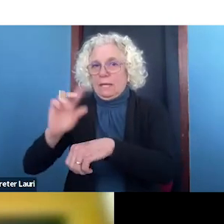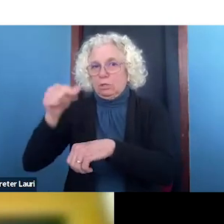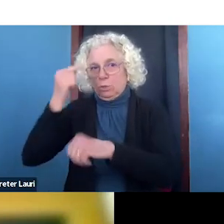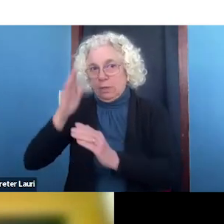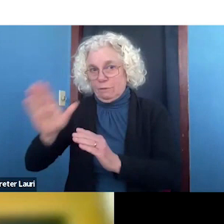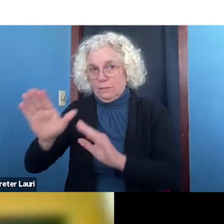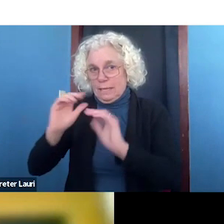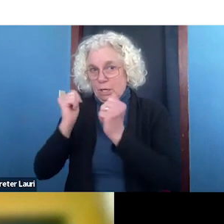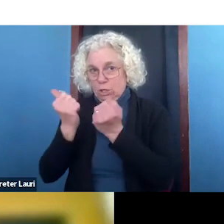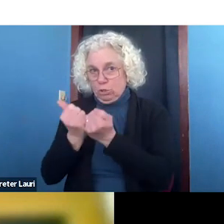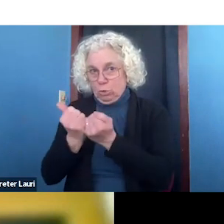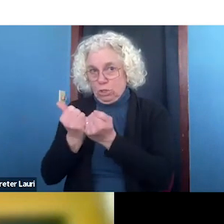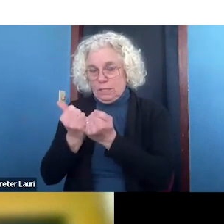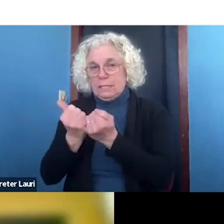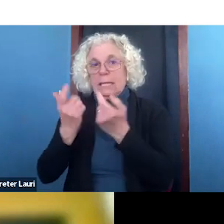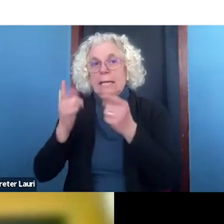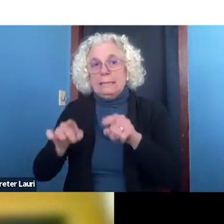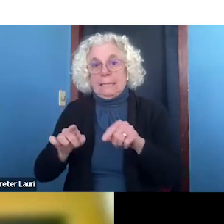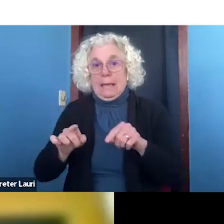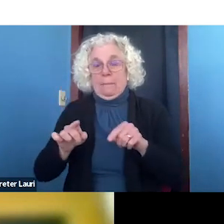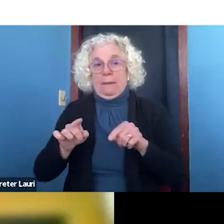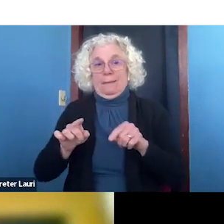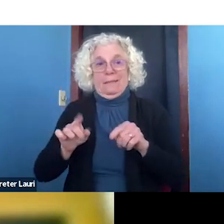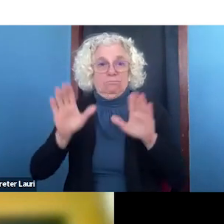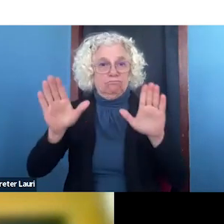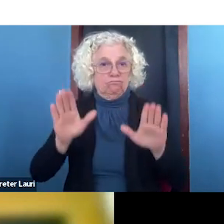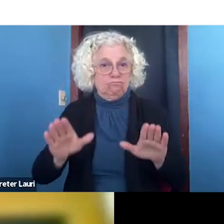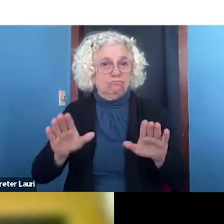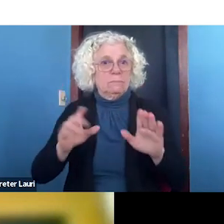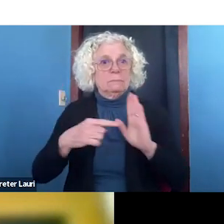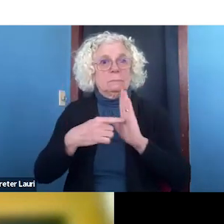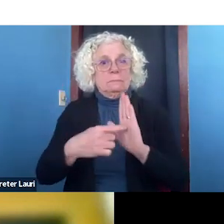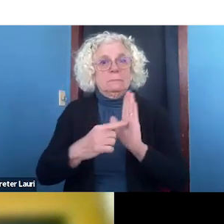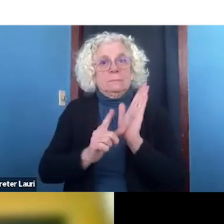have resulted in groundbreaking publications such as the technical brief